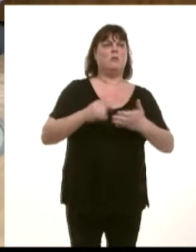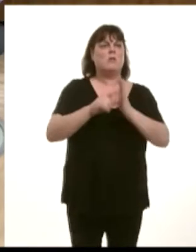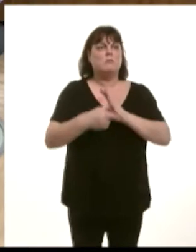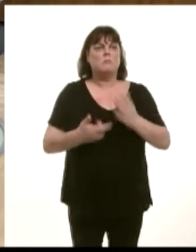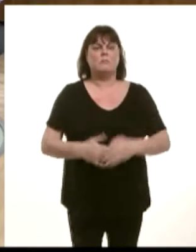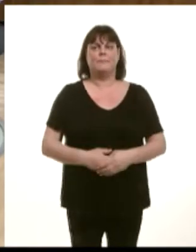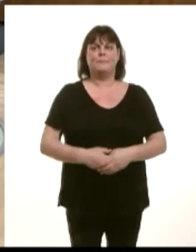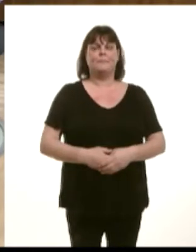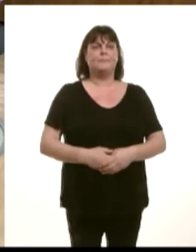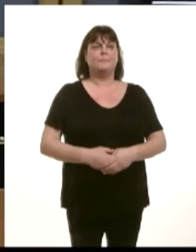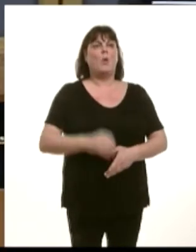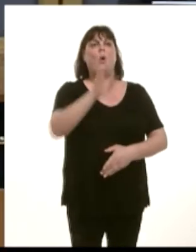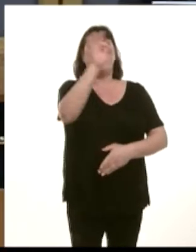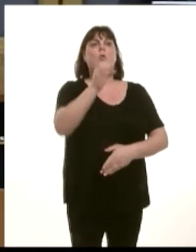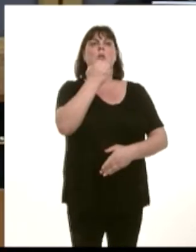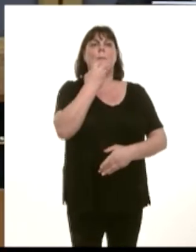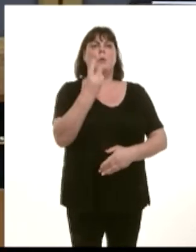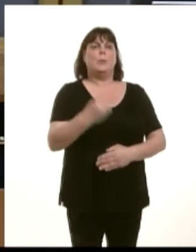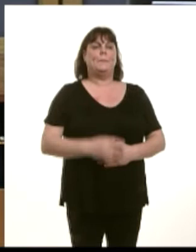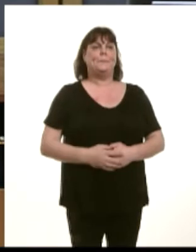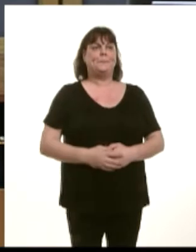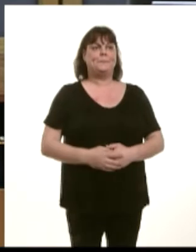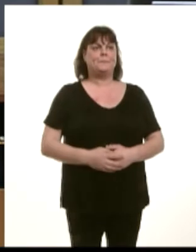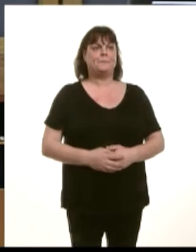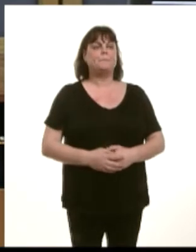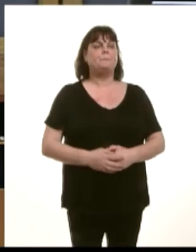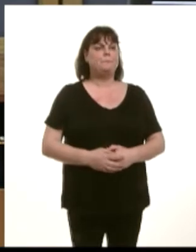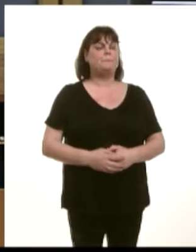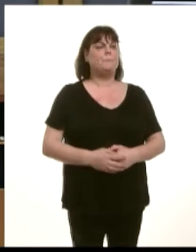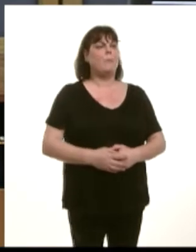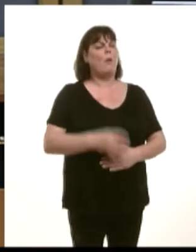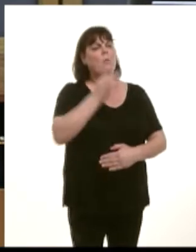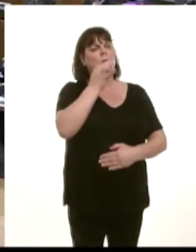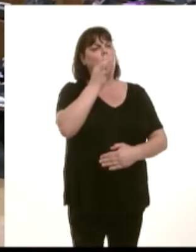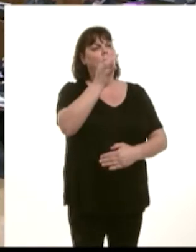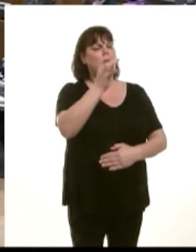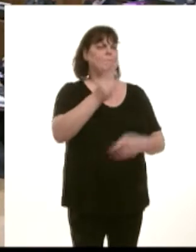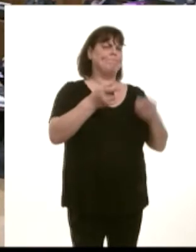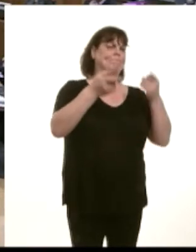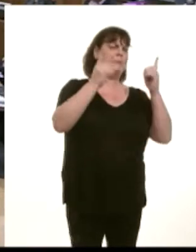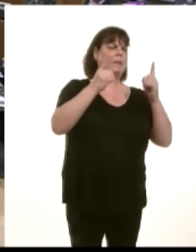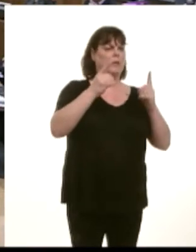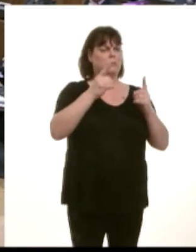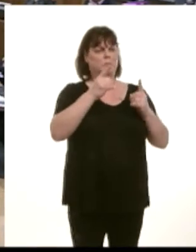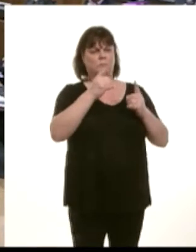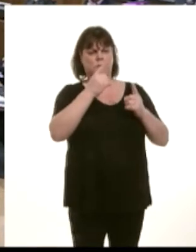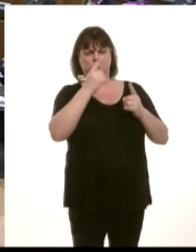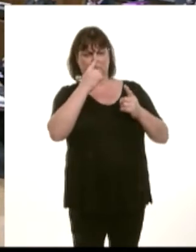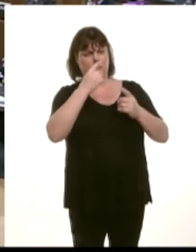Rhun ap Iorwerth: 2. Will the First Minister make a statement on Welsh Government investment in the Anglesey